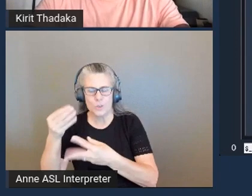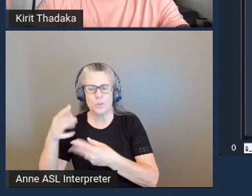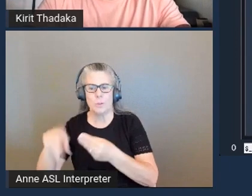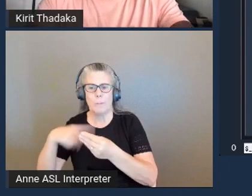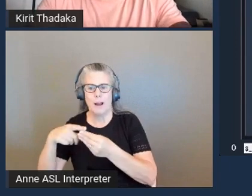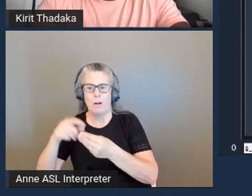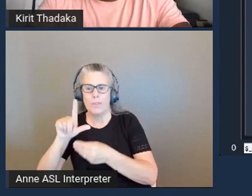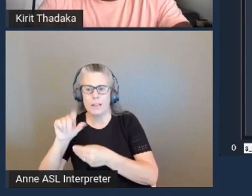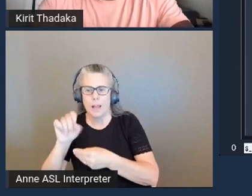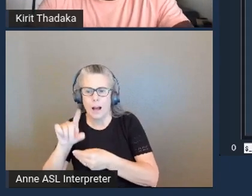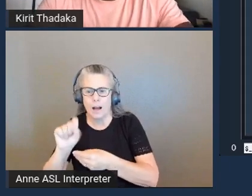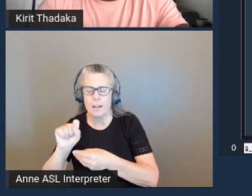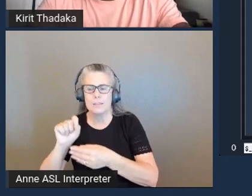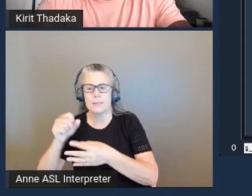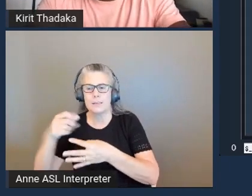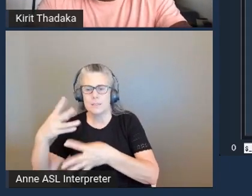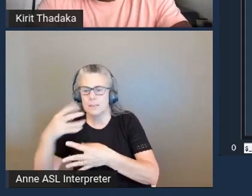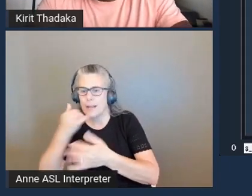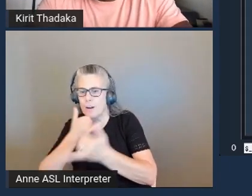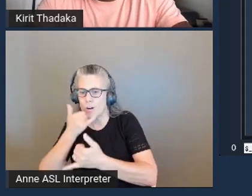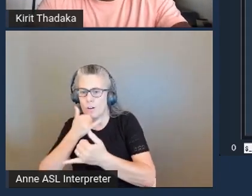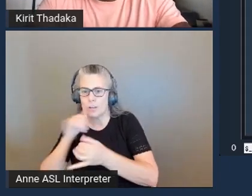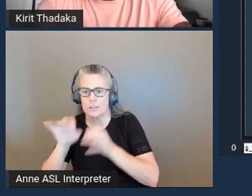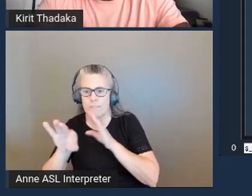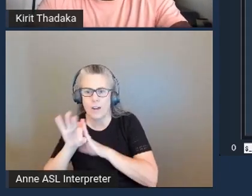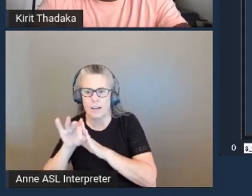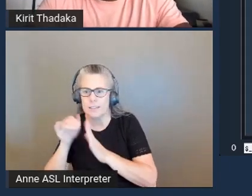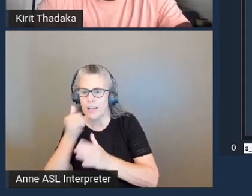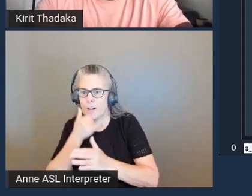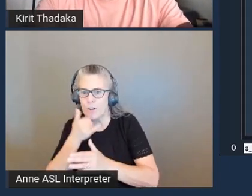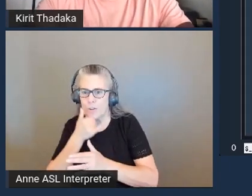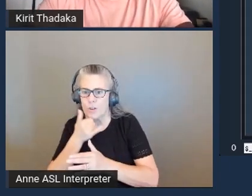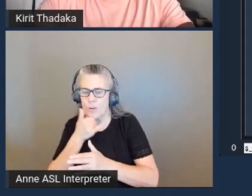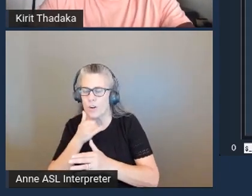and then this will give me hints as to why a particular step has failed if it did,